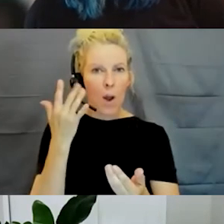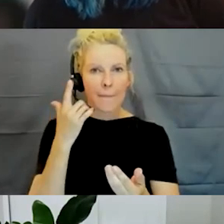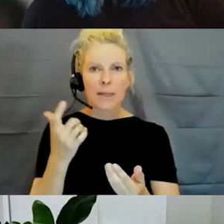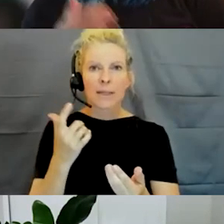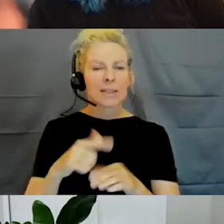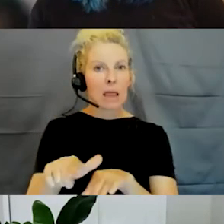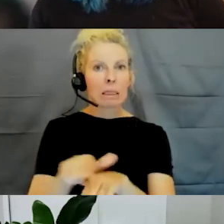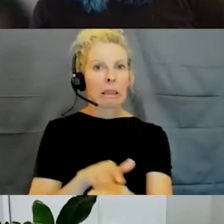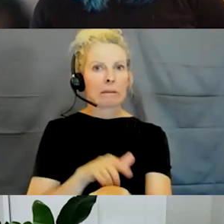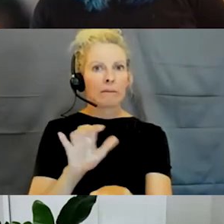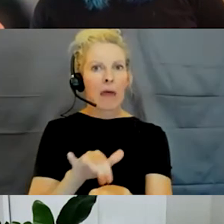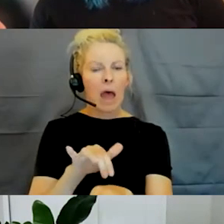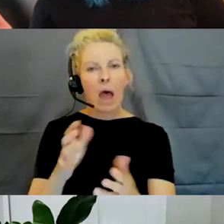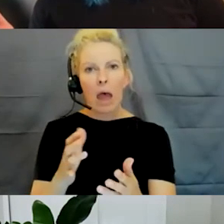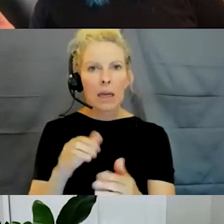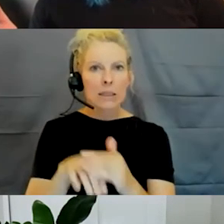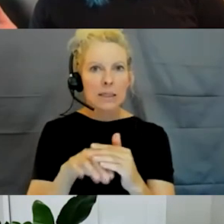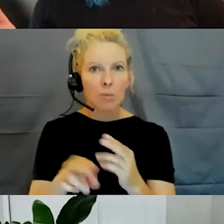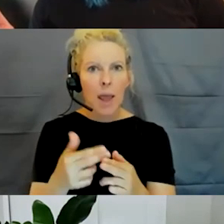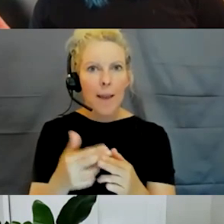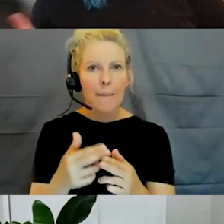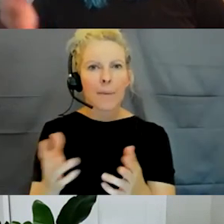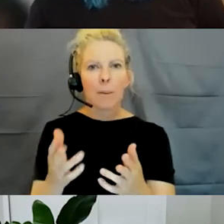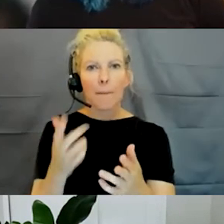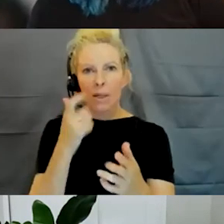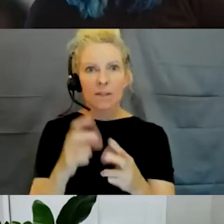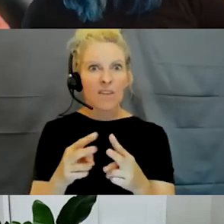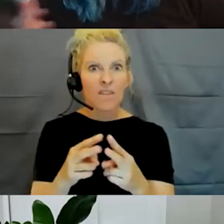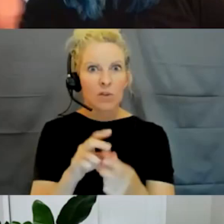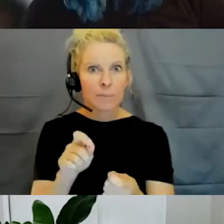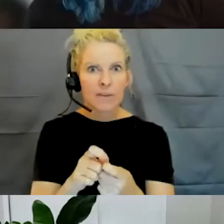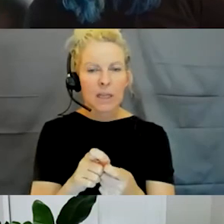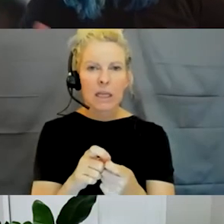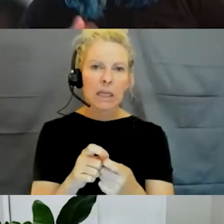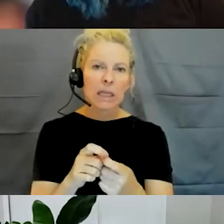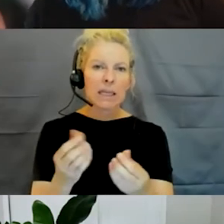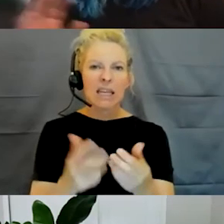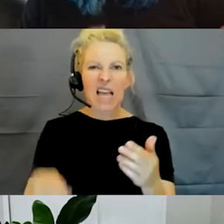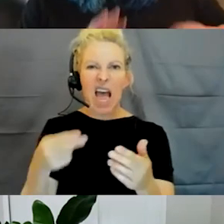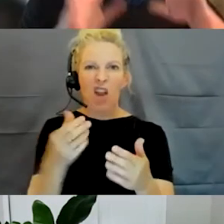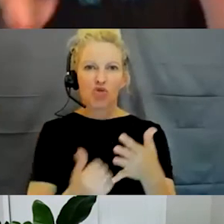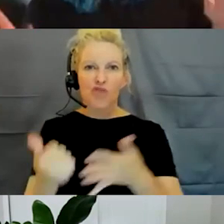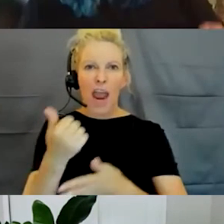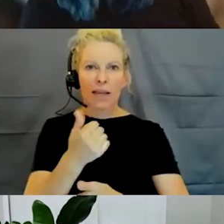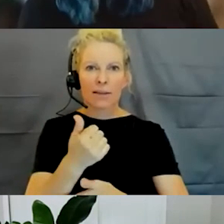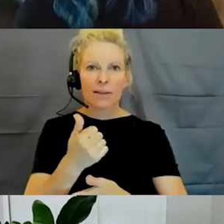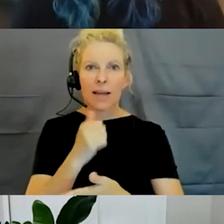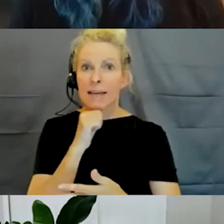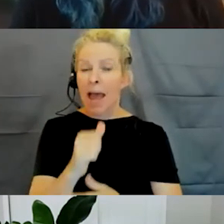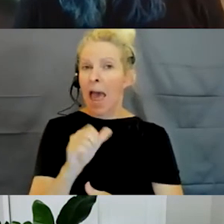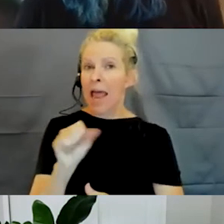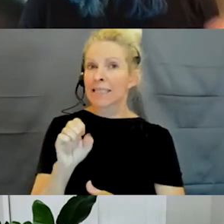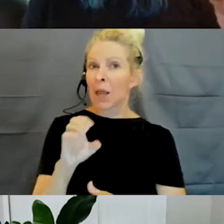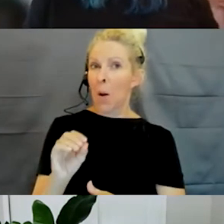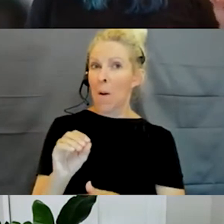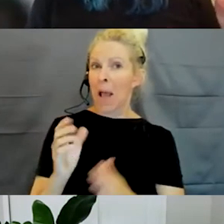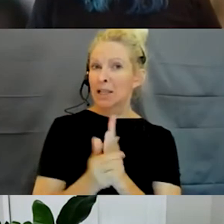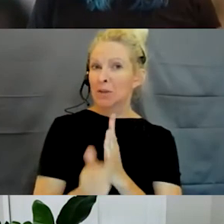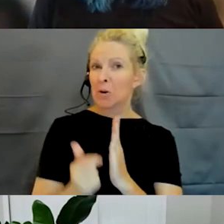name, the specificity ranks higher or something, and again, not an SEO expert. I have heard that